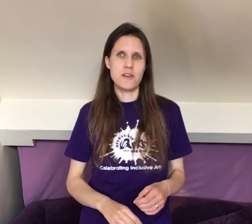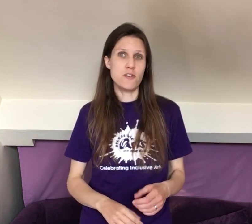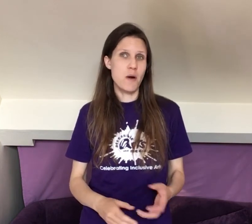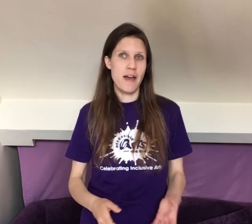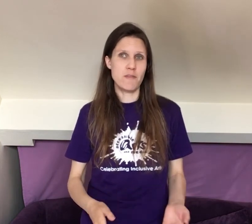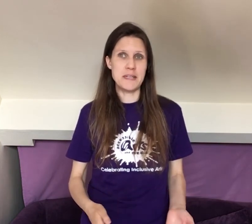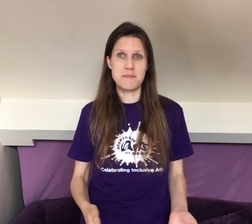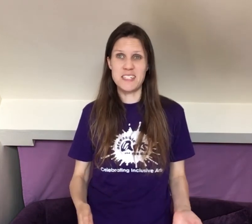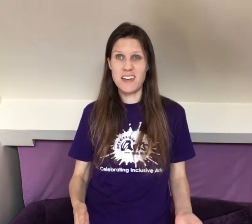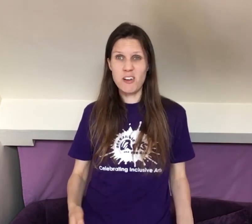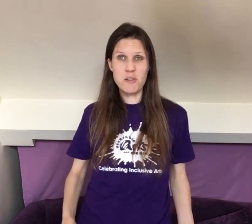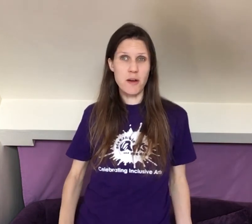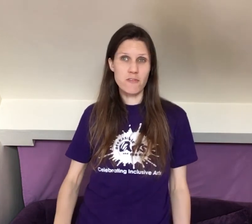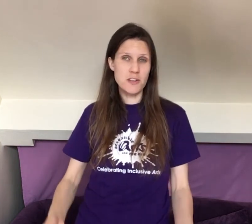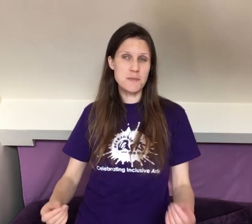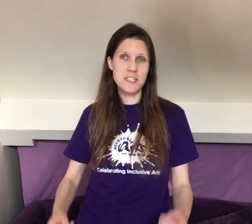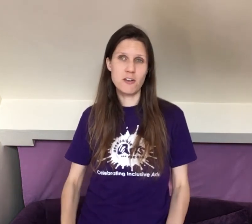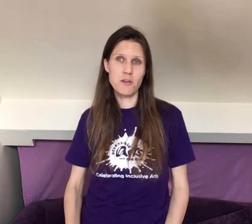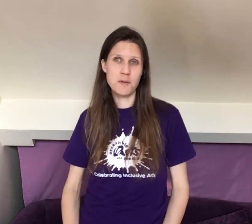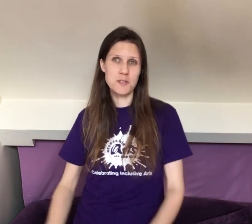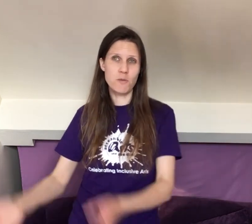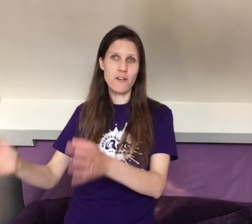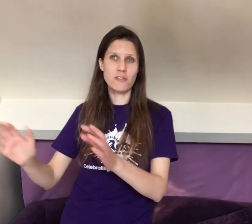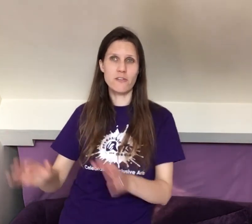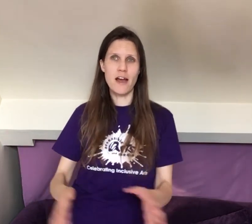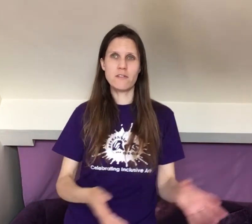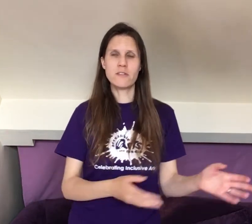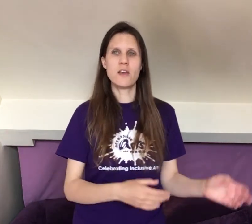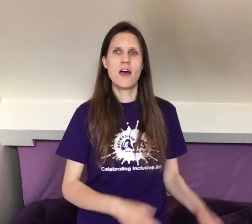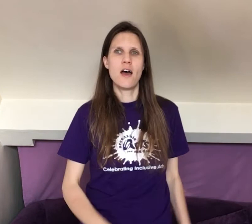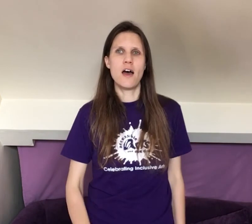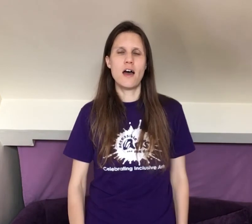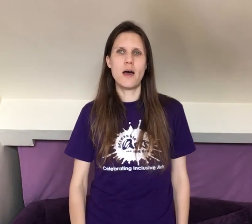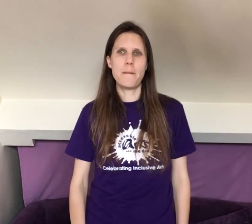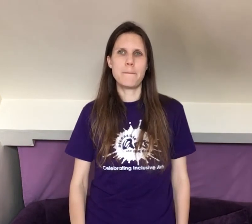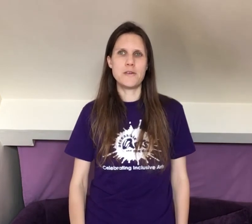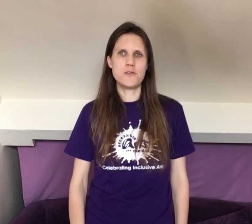you might have a piece of material you might, floaty material you might want to waft around.